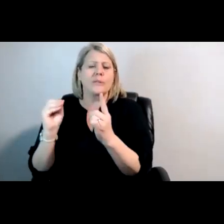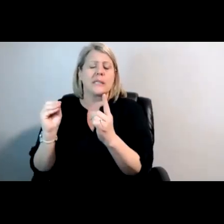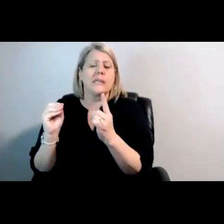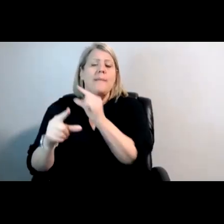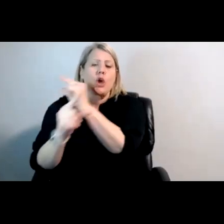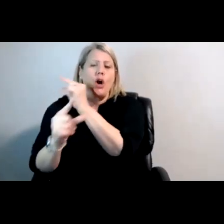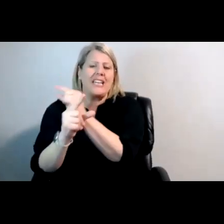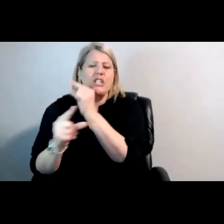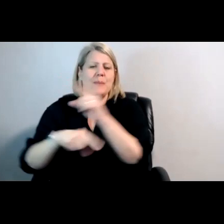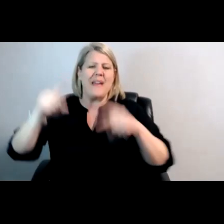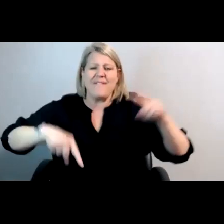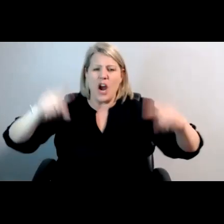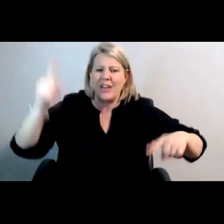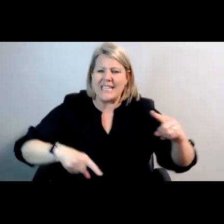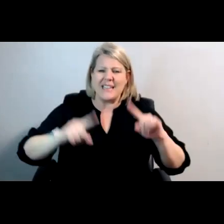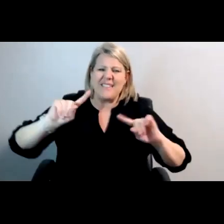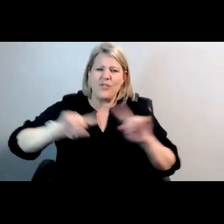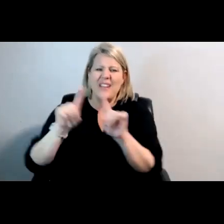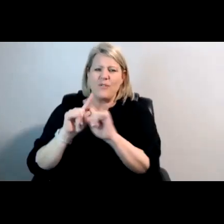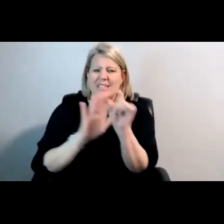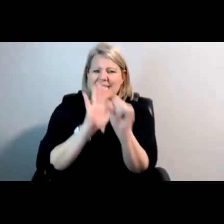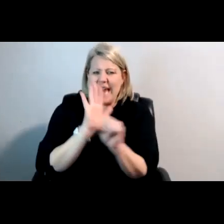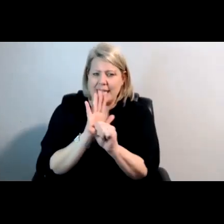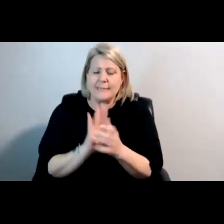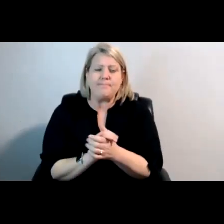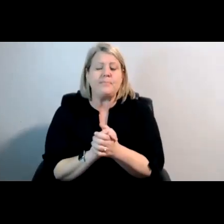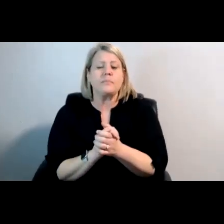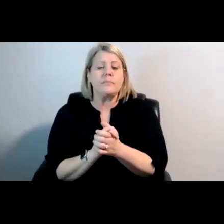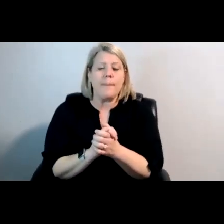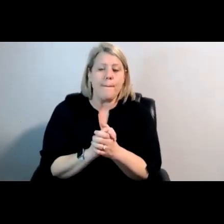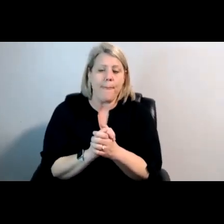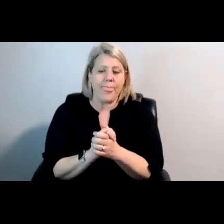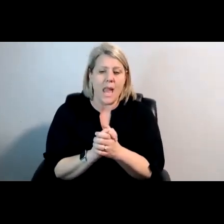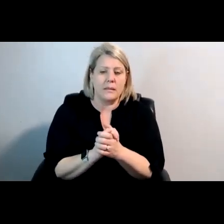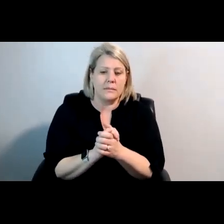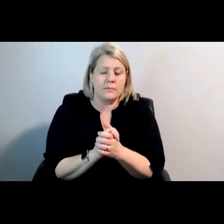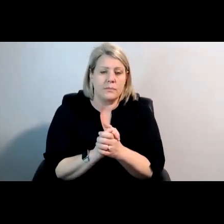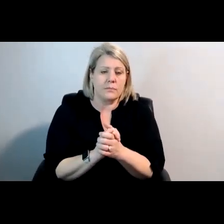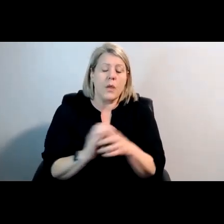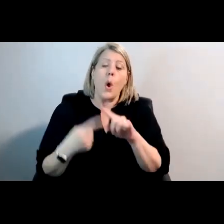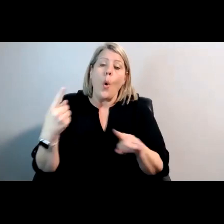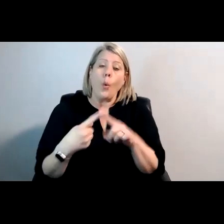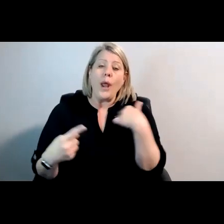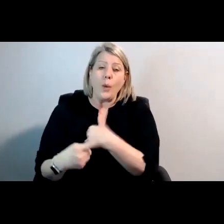So it is important to know how your state's laws work, okay? But when we think about guardianship